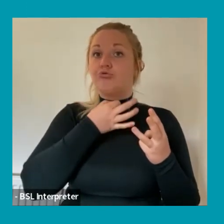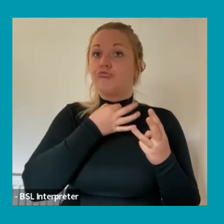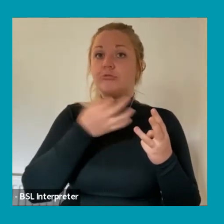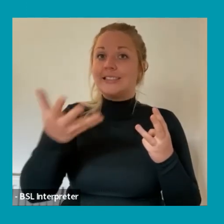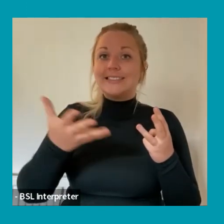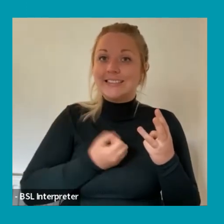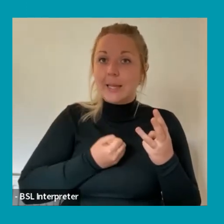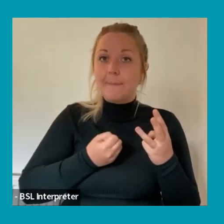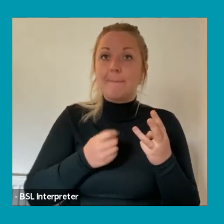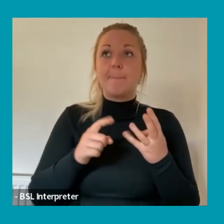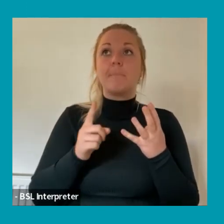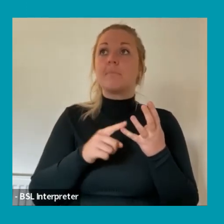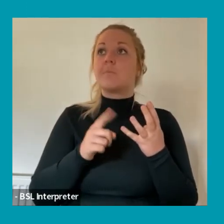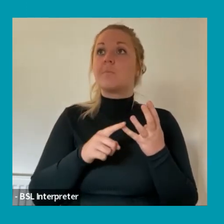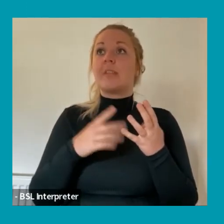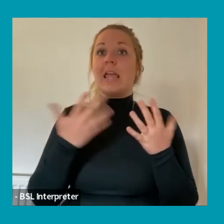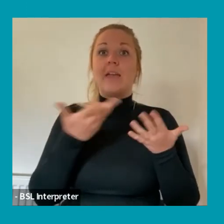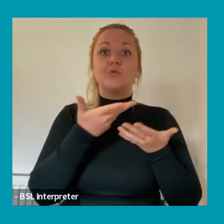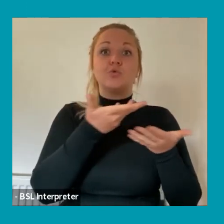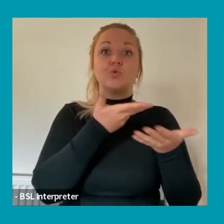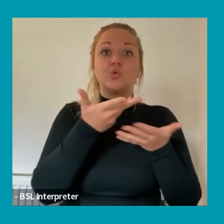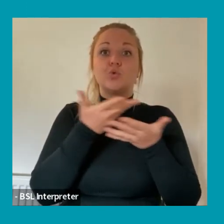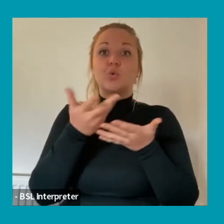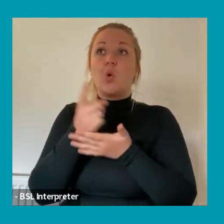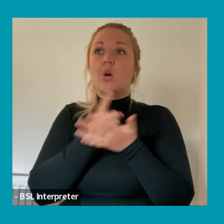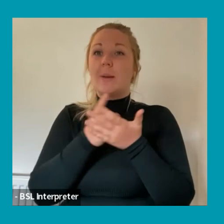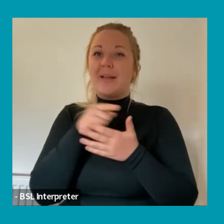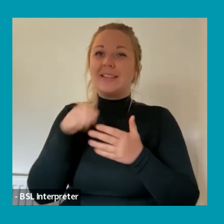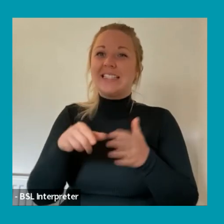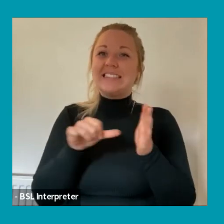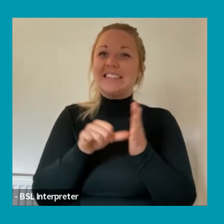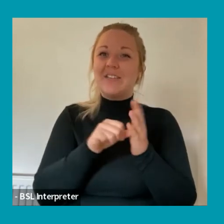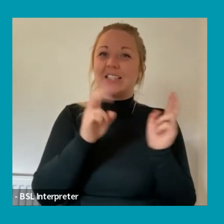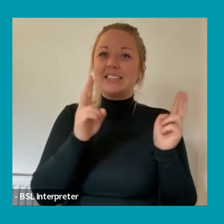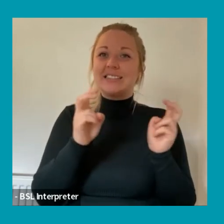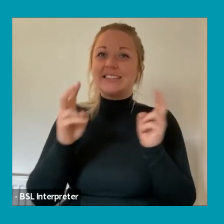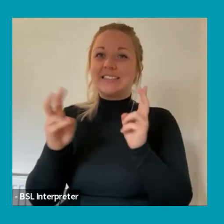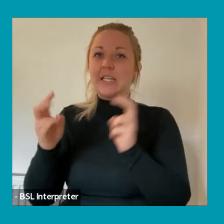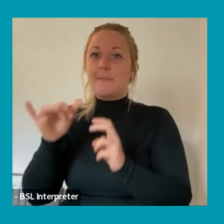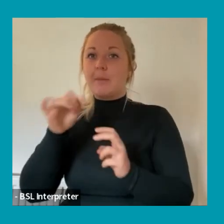if I talk to people about these quite difficult issues, I might put my foot in it or offend somebody.